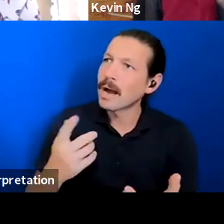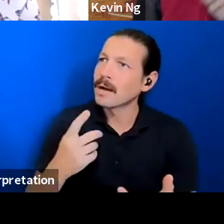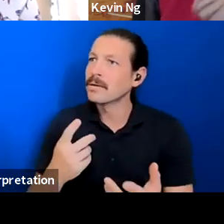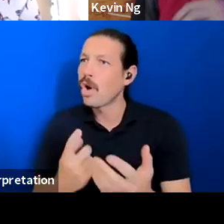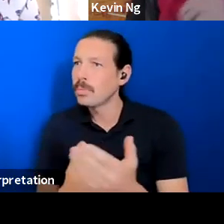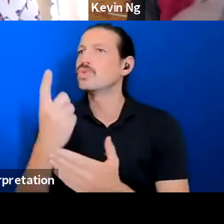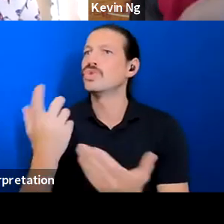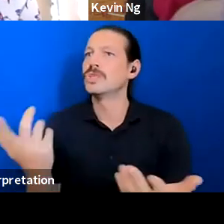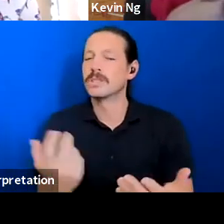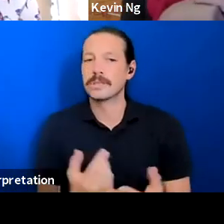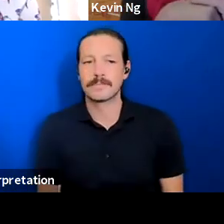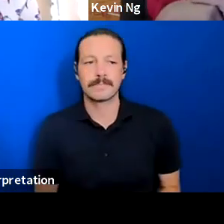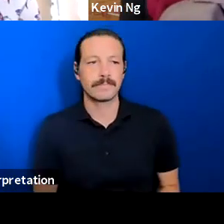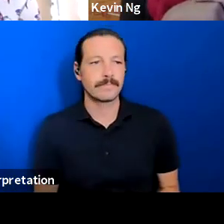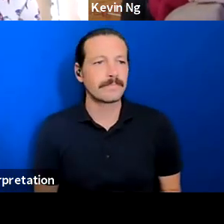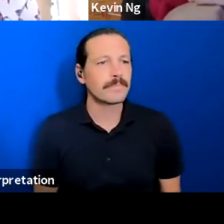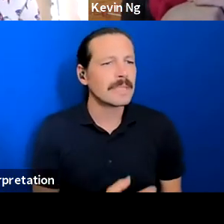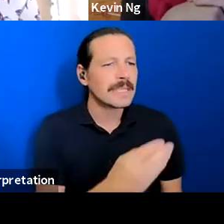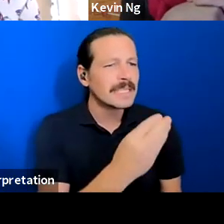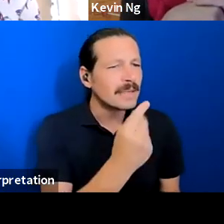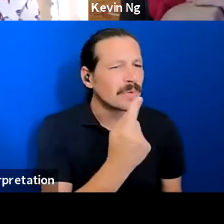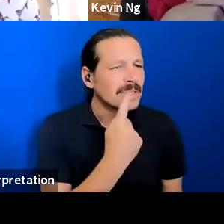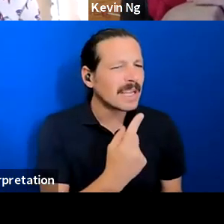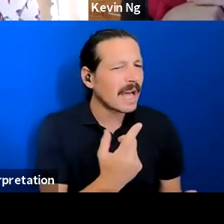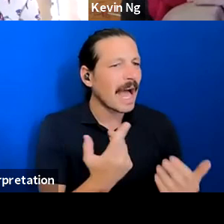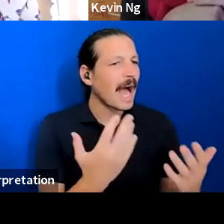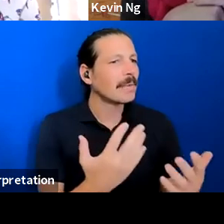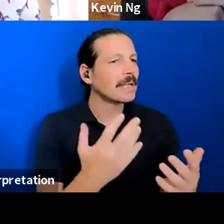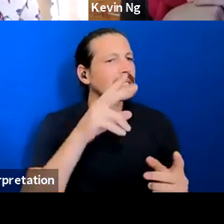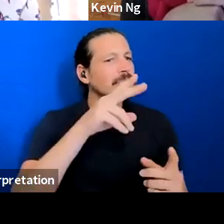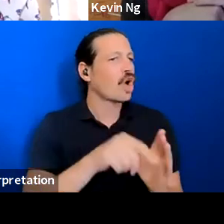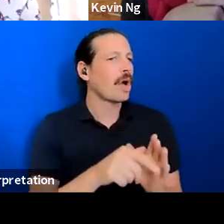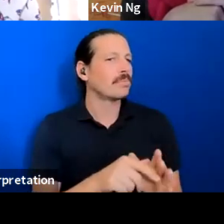to apply before they're selected as a peer. It varies. If your skills match what we need,